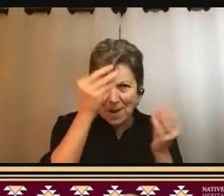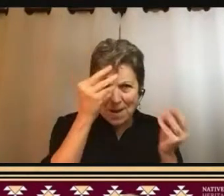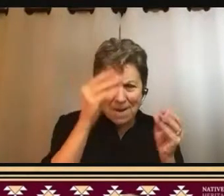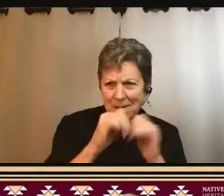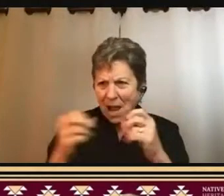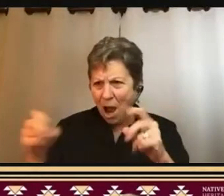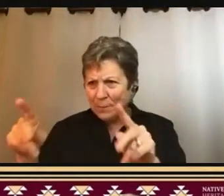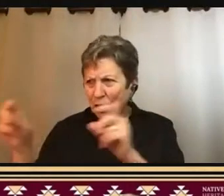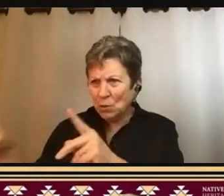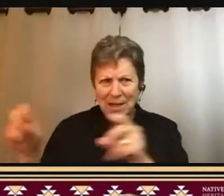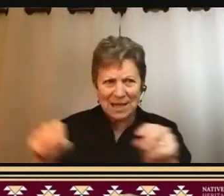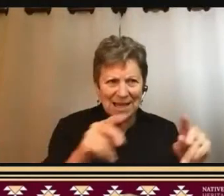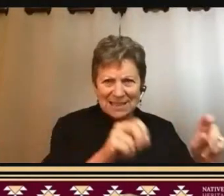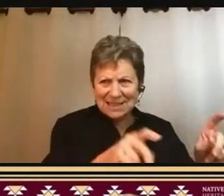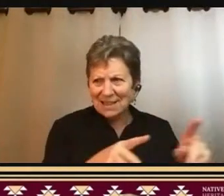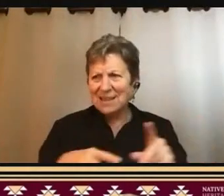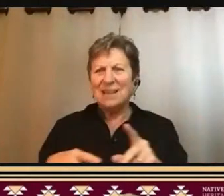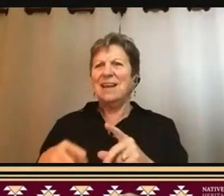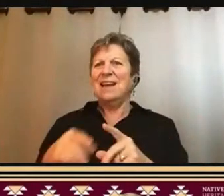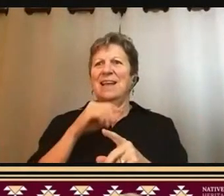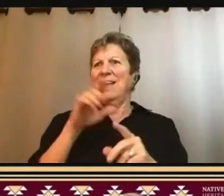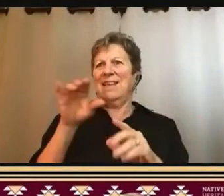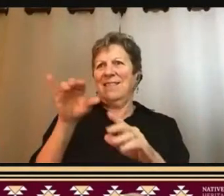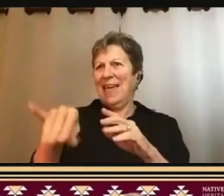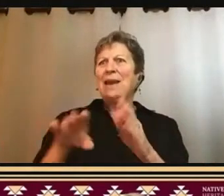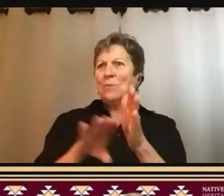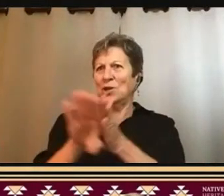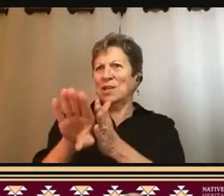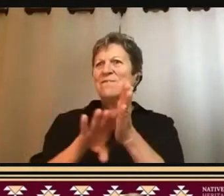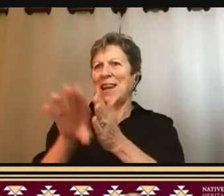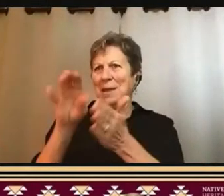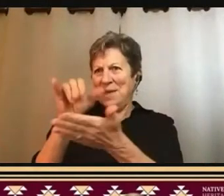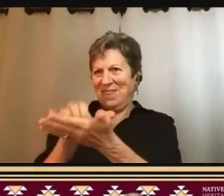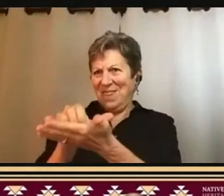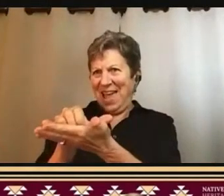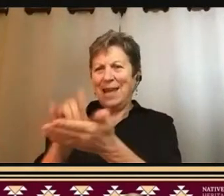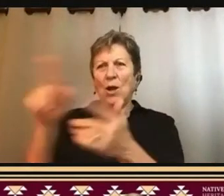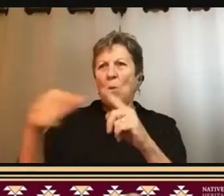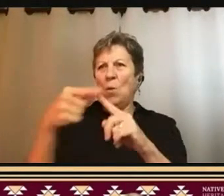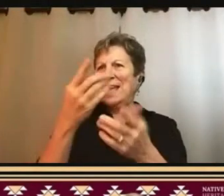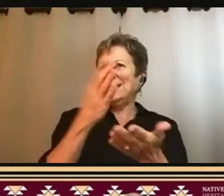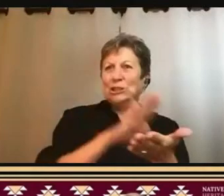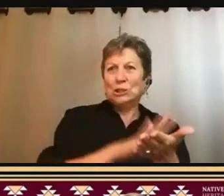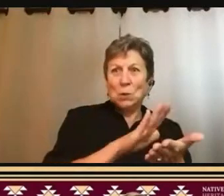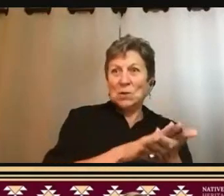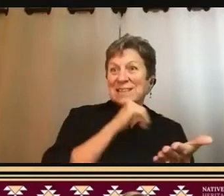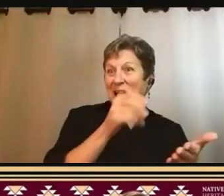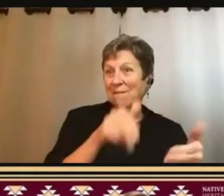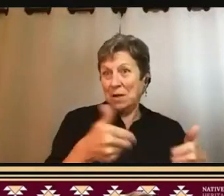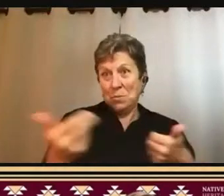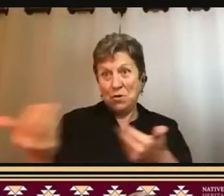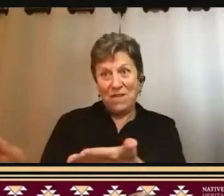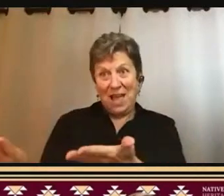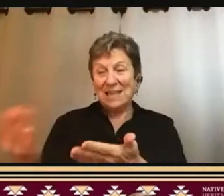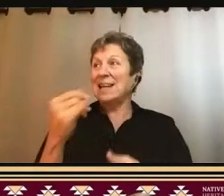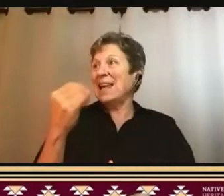CRNG DIFFERENT LEARNING OPPORTUNITIES FOR OUR KIDDOS THAT WE'RE NOT GETTING ACCESS